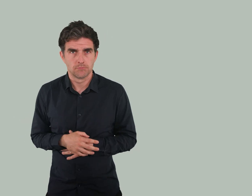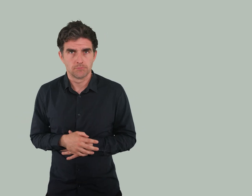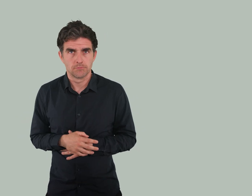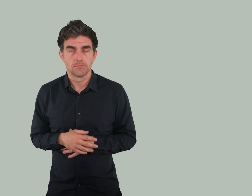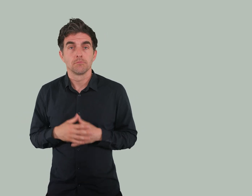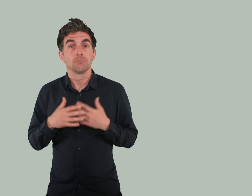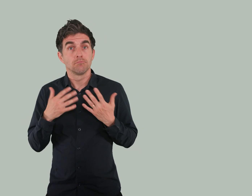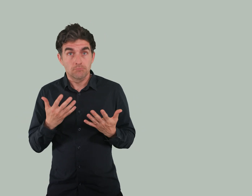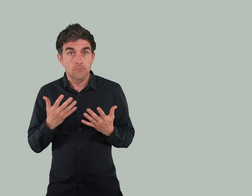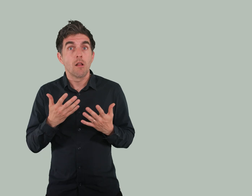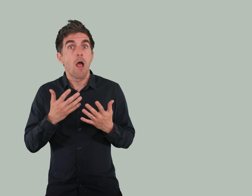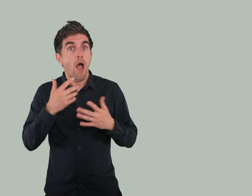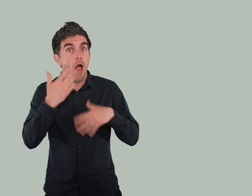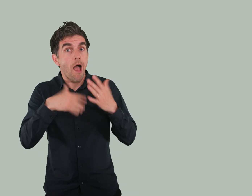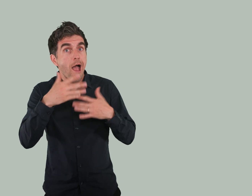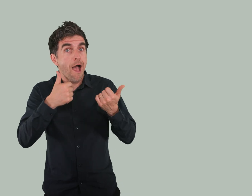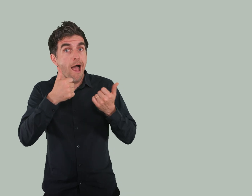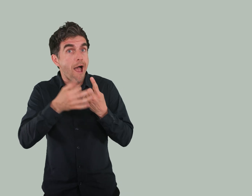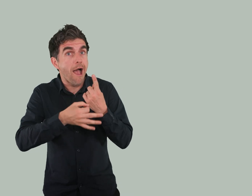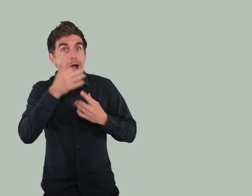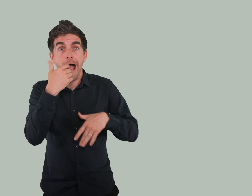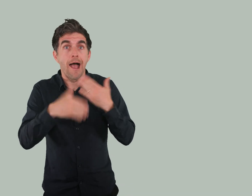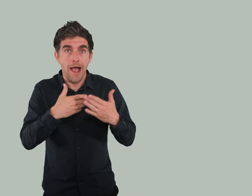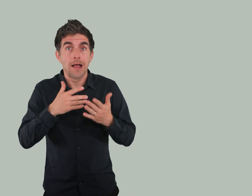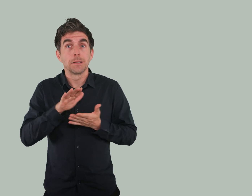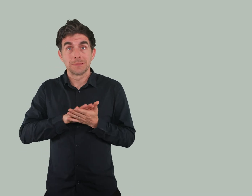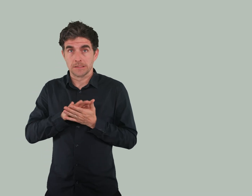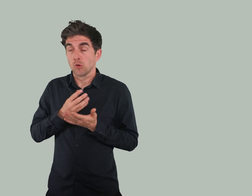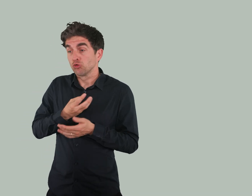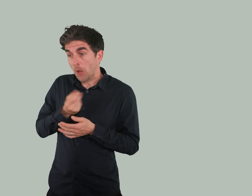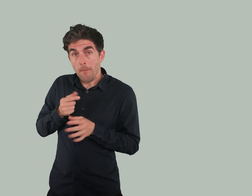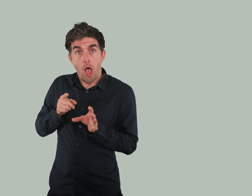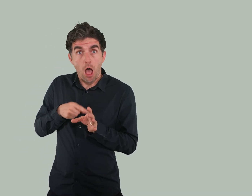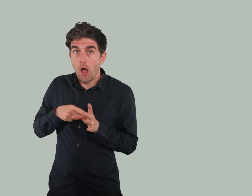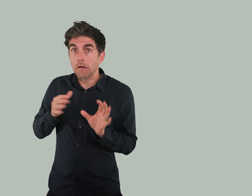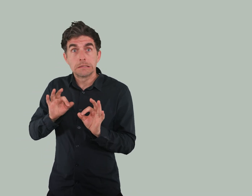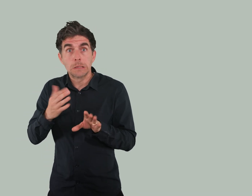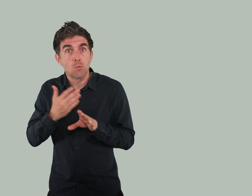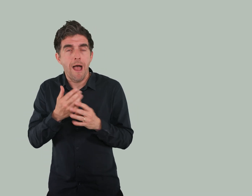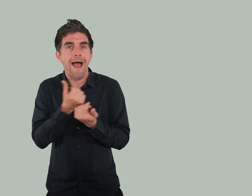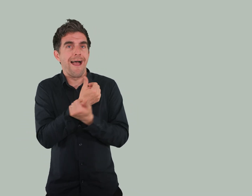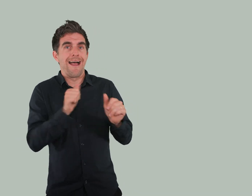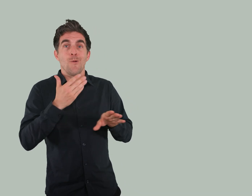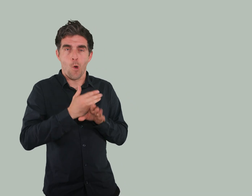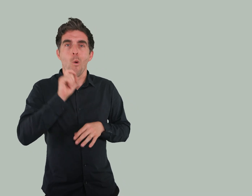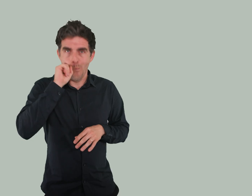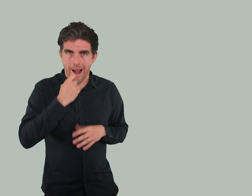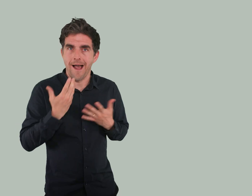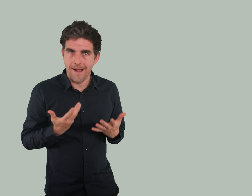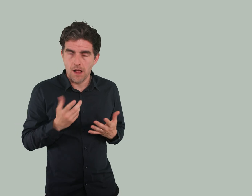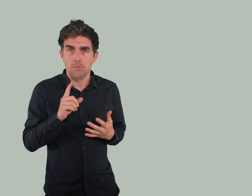Recovery will bring some unemployed young people back into work.